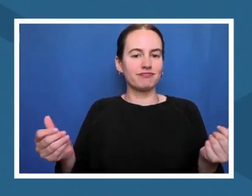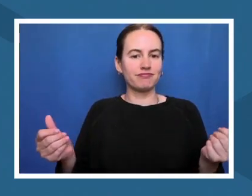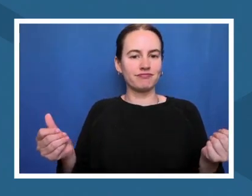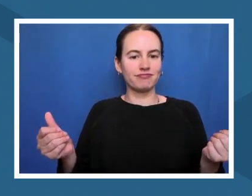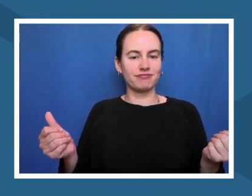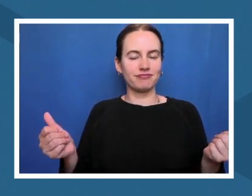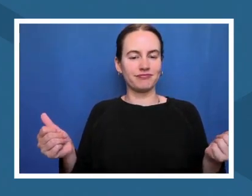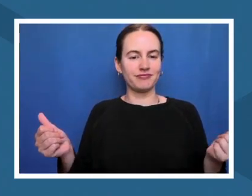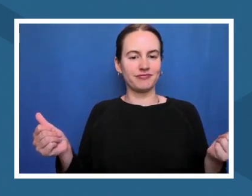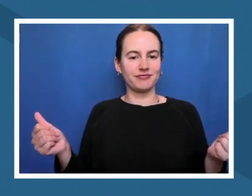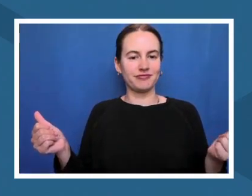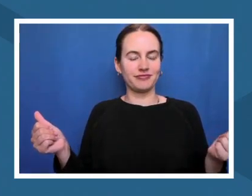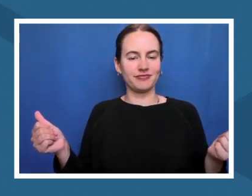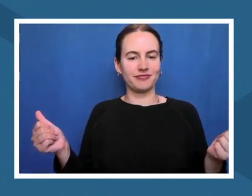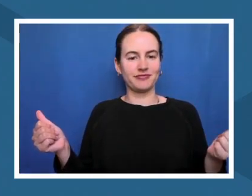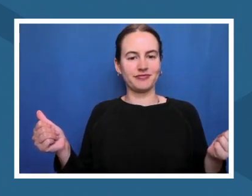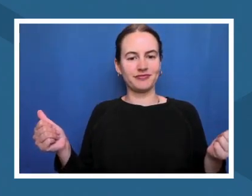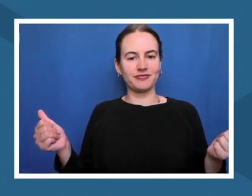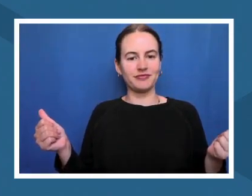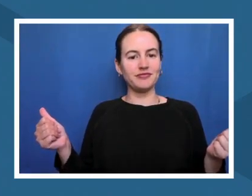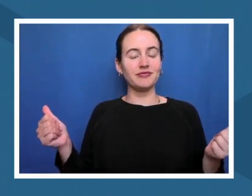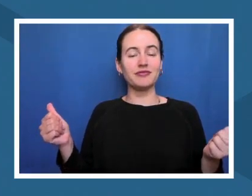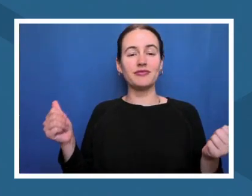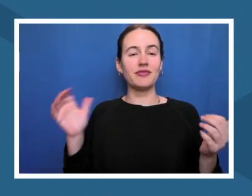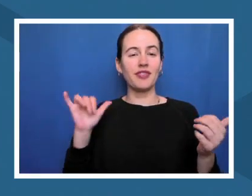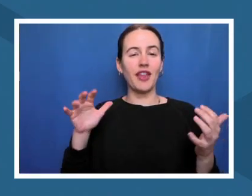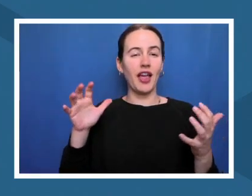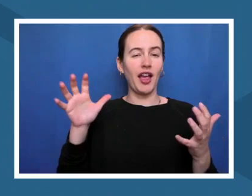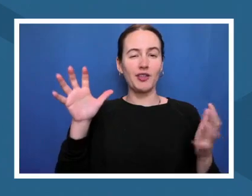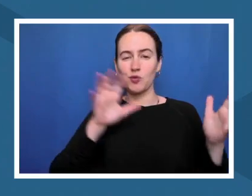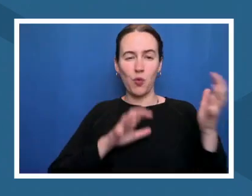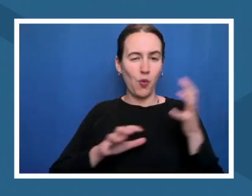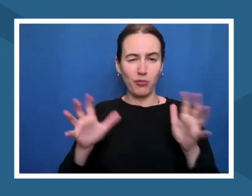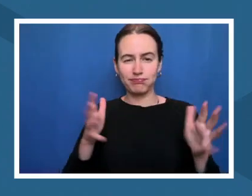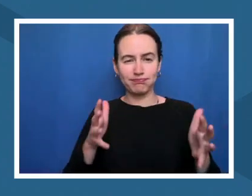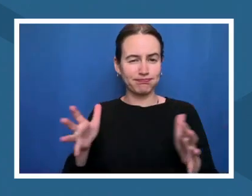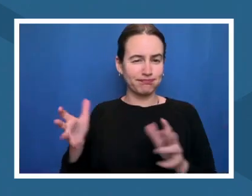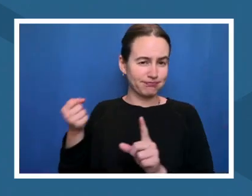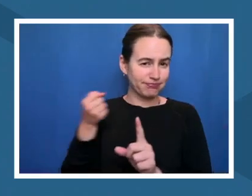and just as quick as the storm came